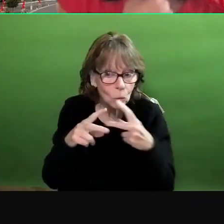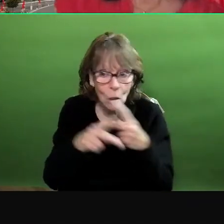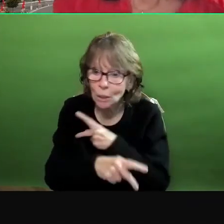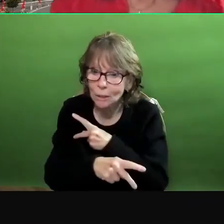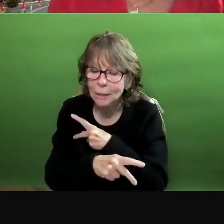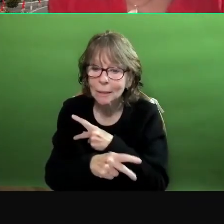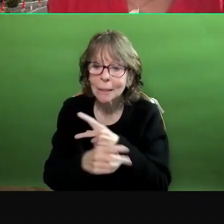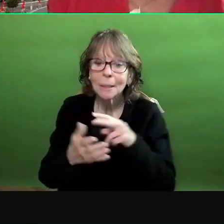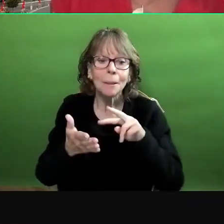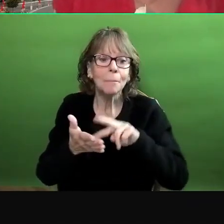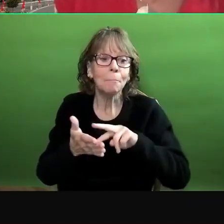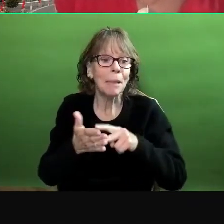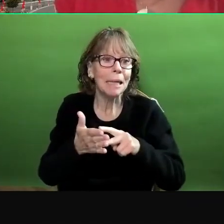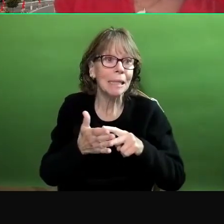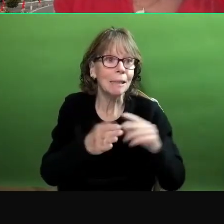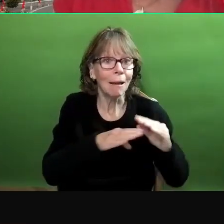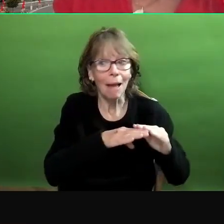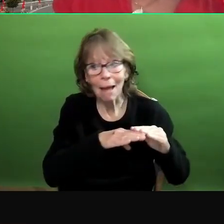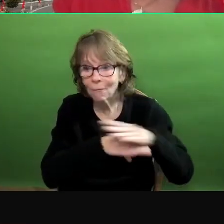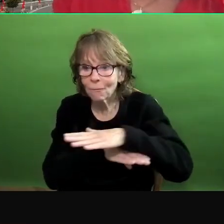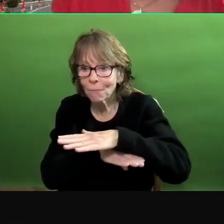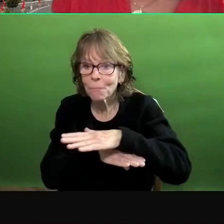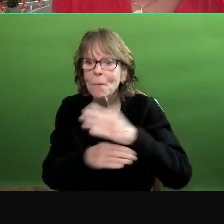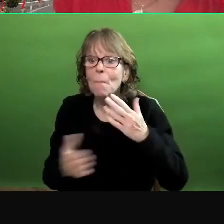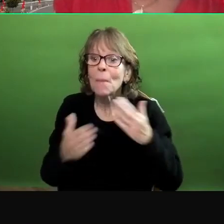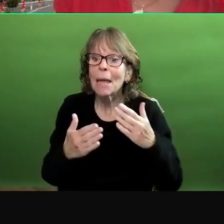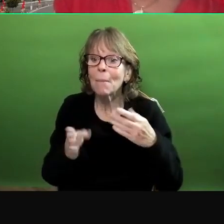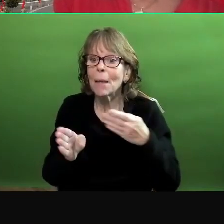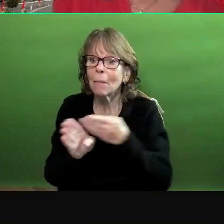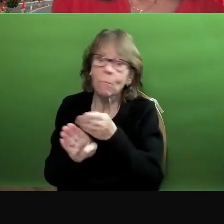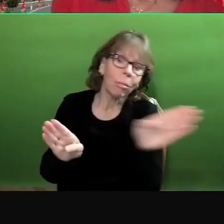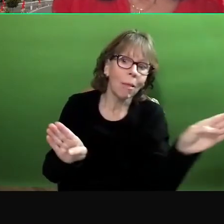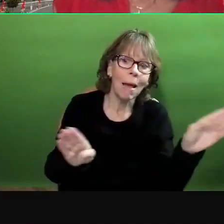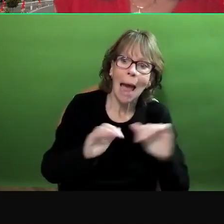improve and change the pathways of how we're providing care in this case.